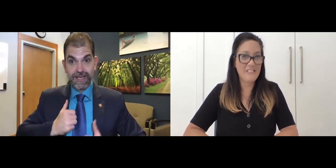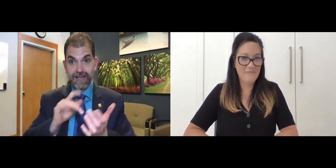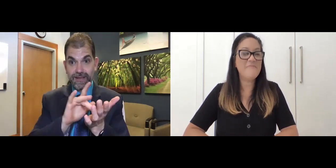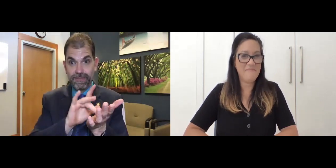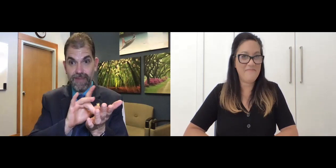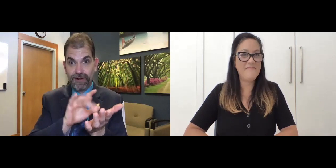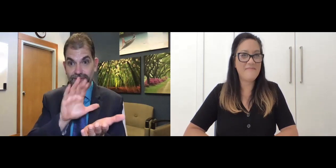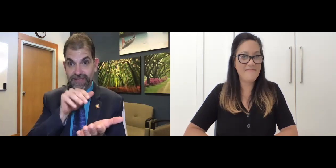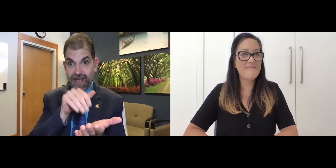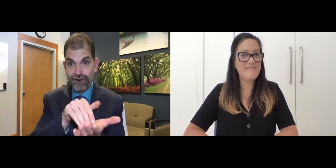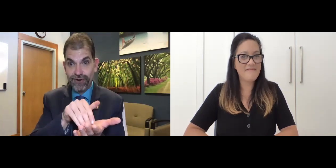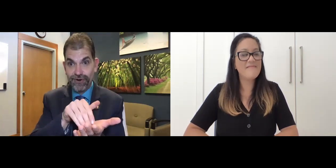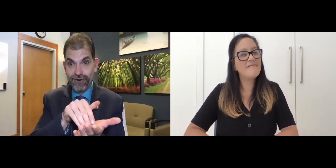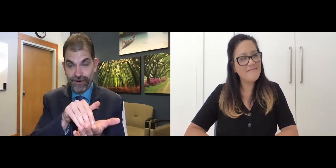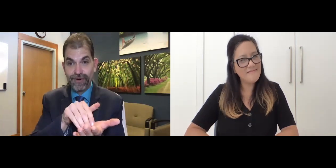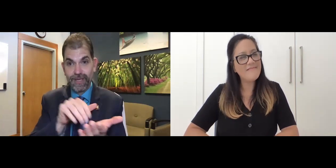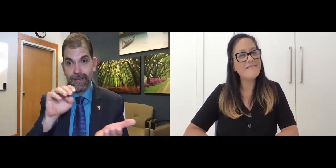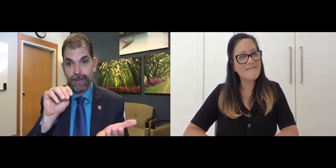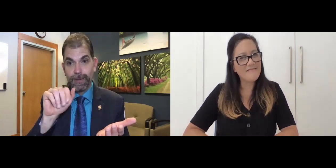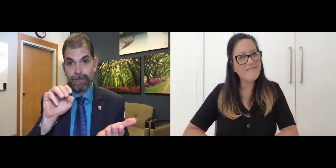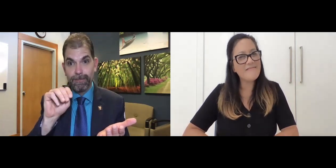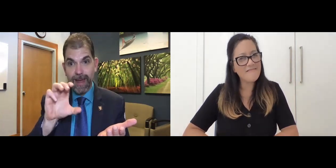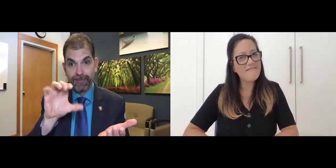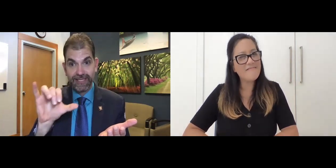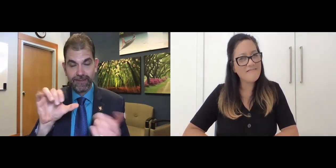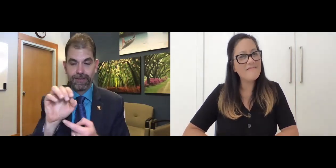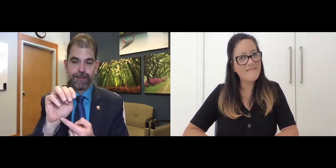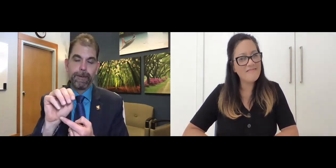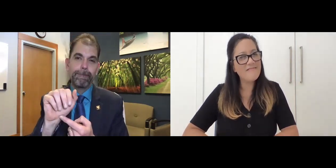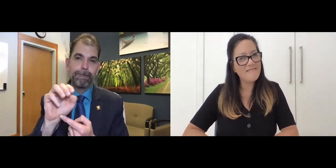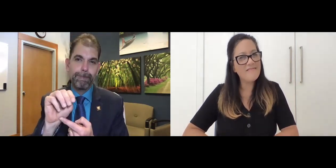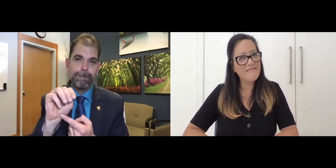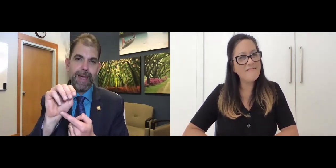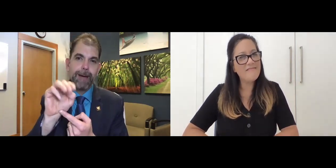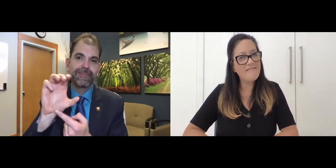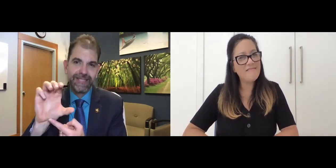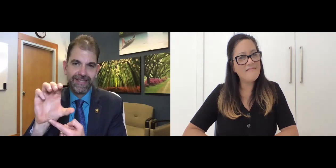Anyway, I was working at Madigan Army Medical Center (MAMC)